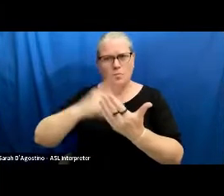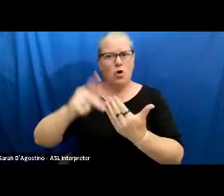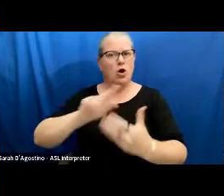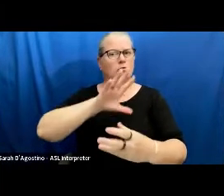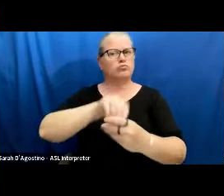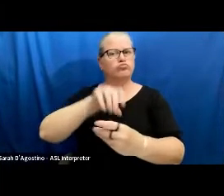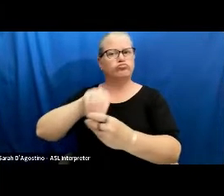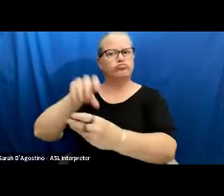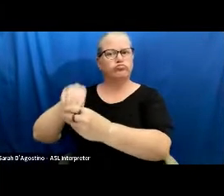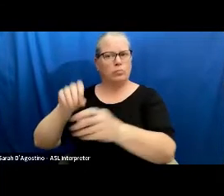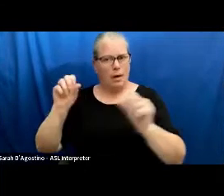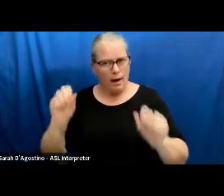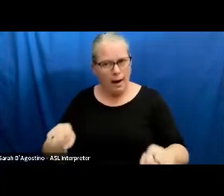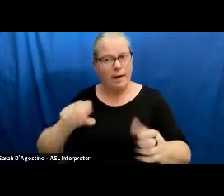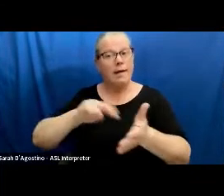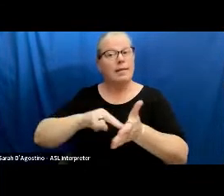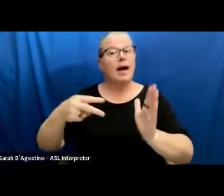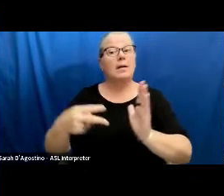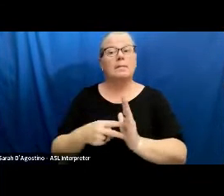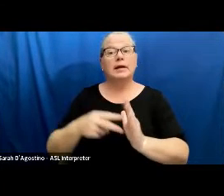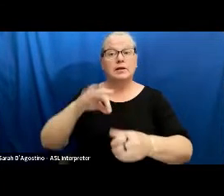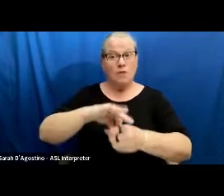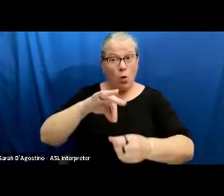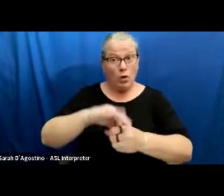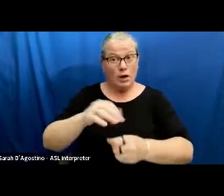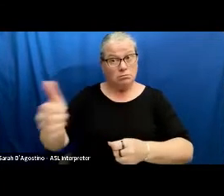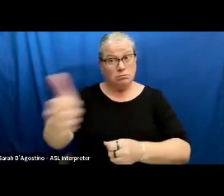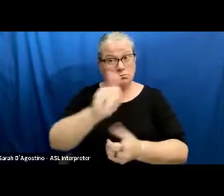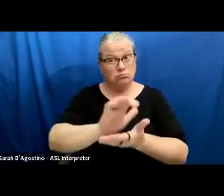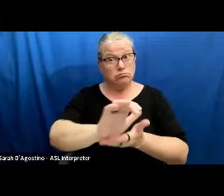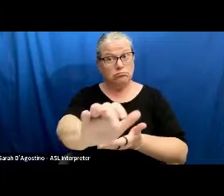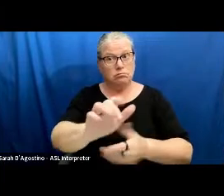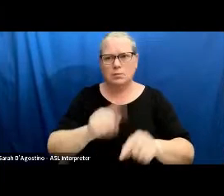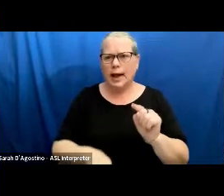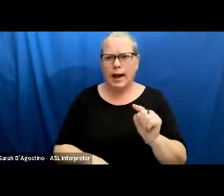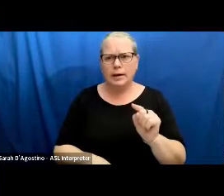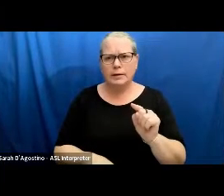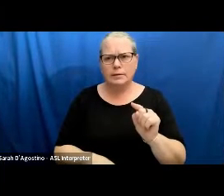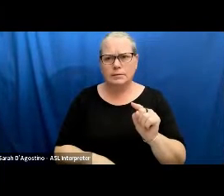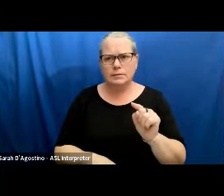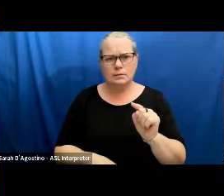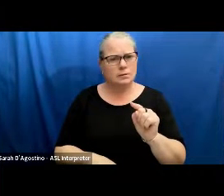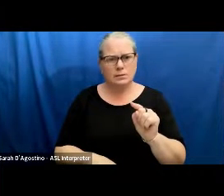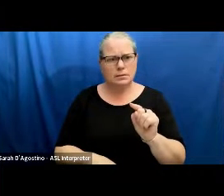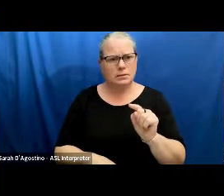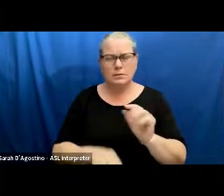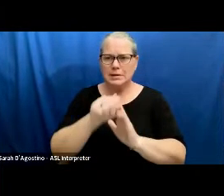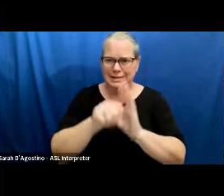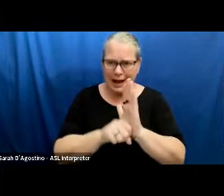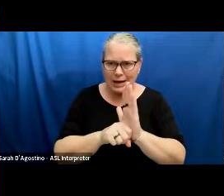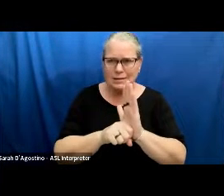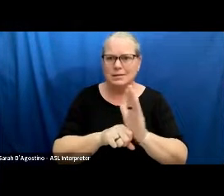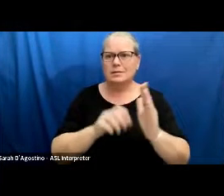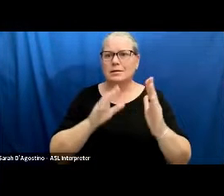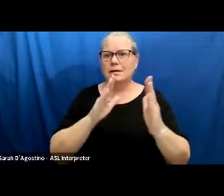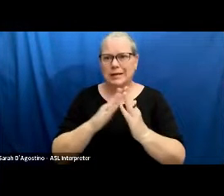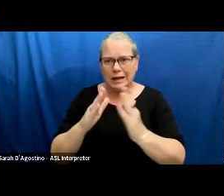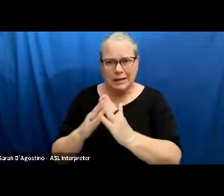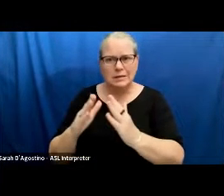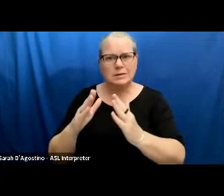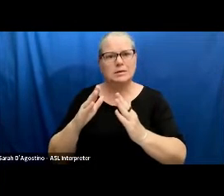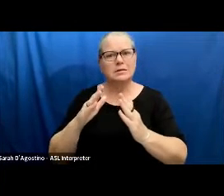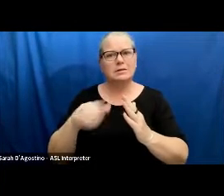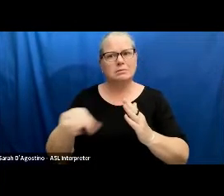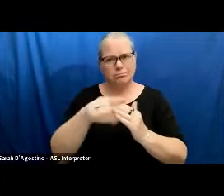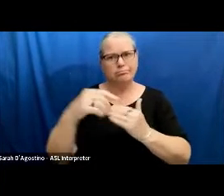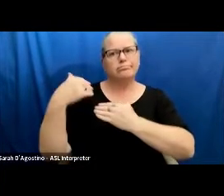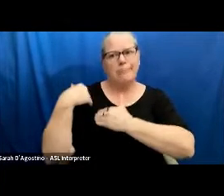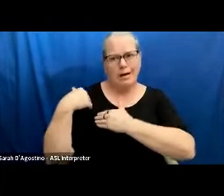participating in voting which is something that states and municipalities uh run on the basis of